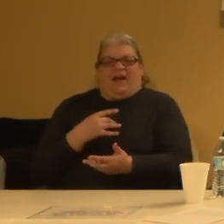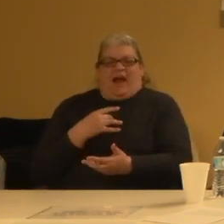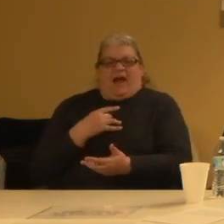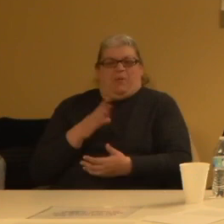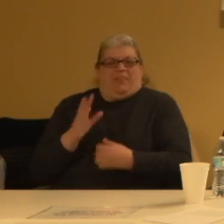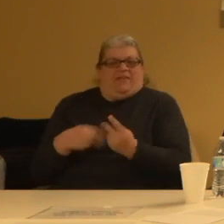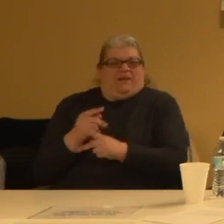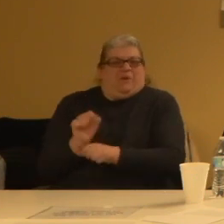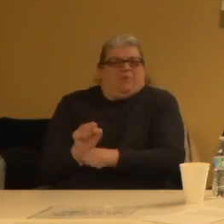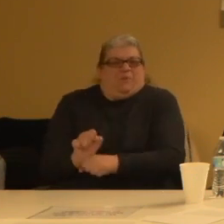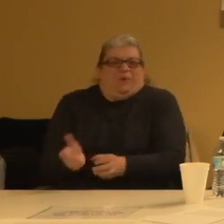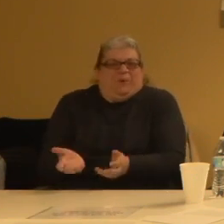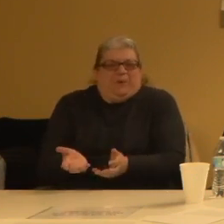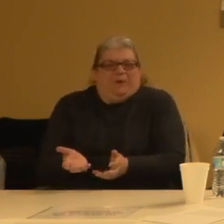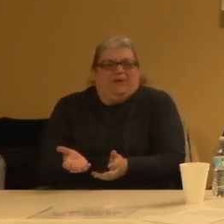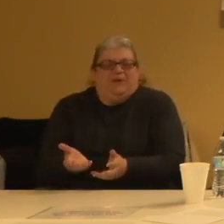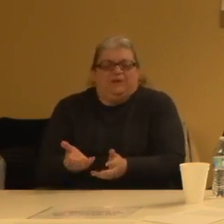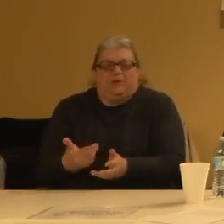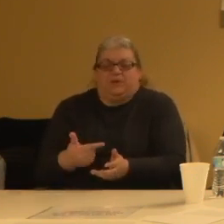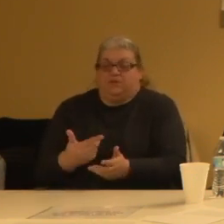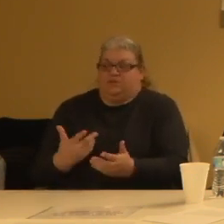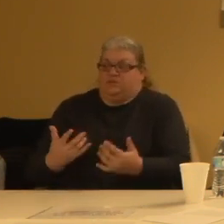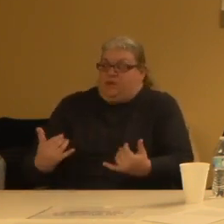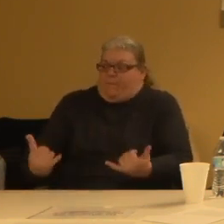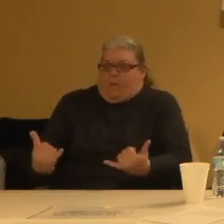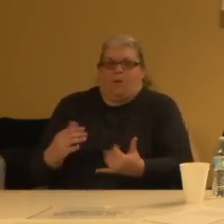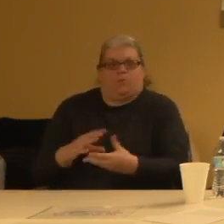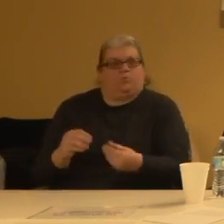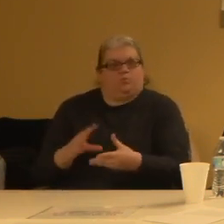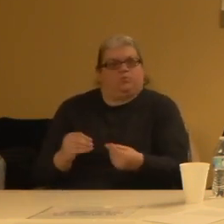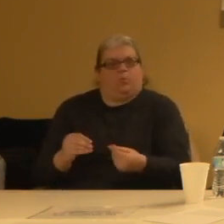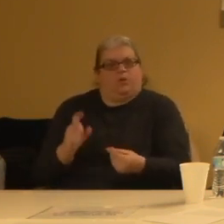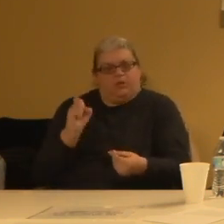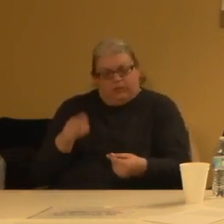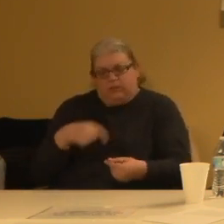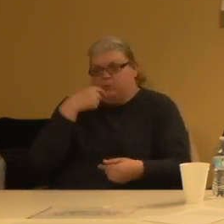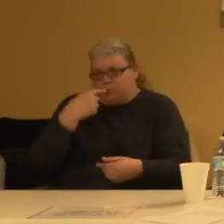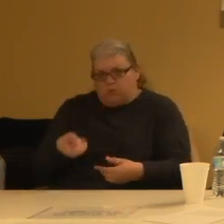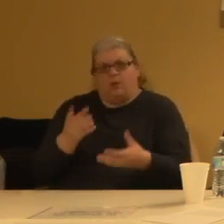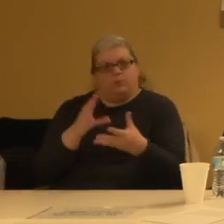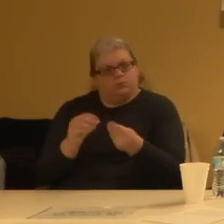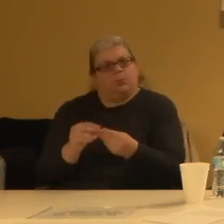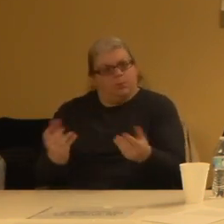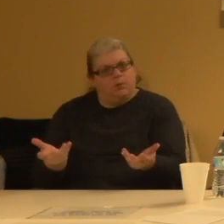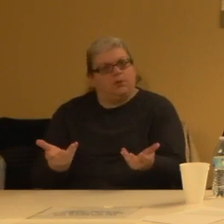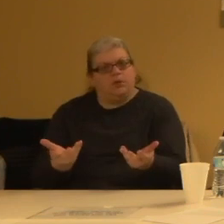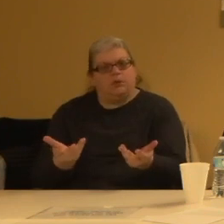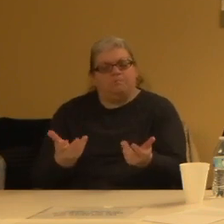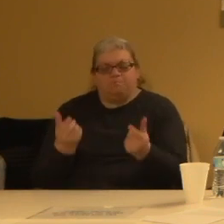like, if this is a modern story, this is a story that needs to be told. And there are so many people who are working and alive